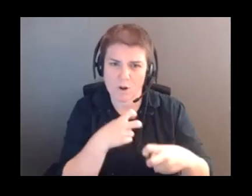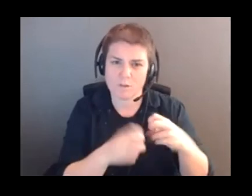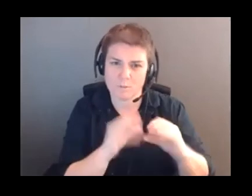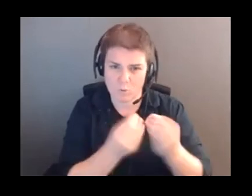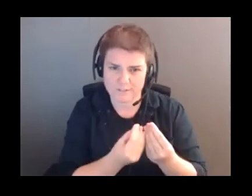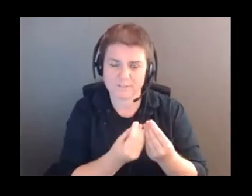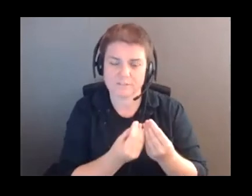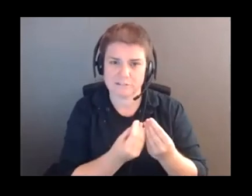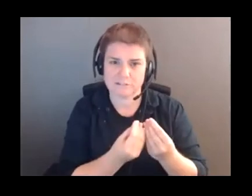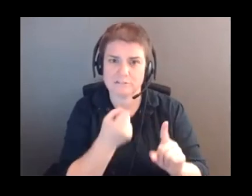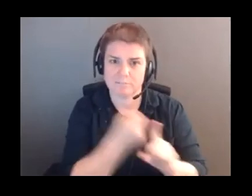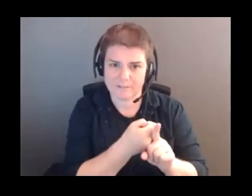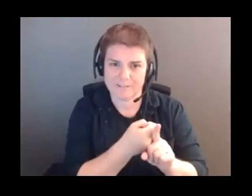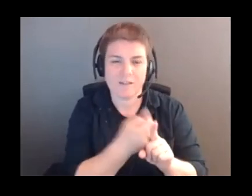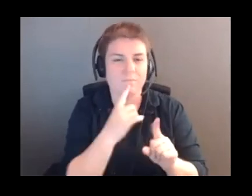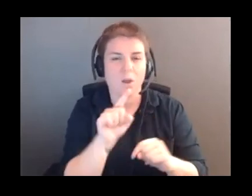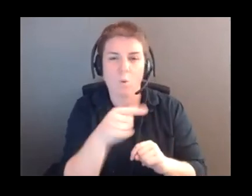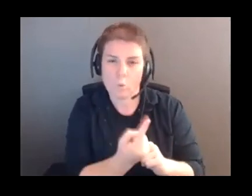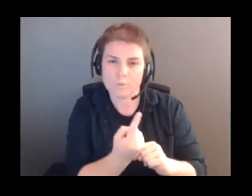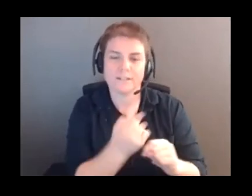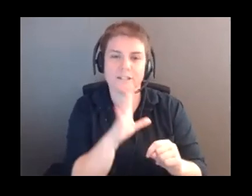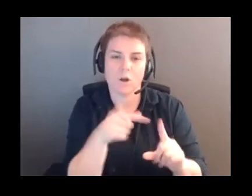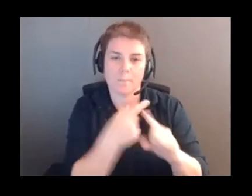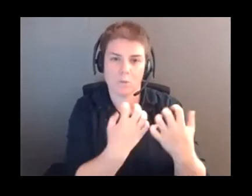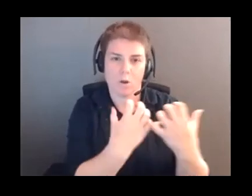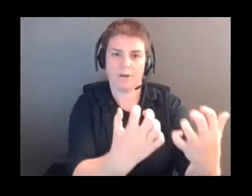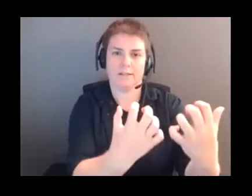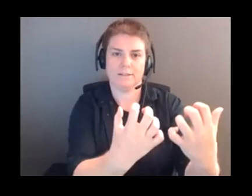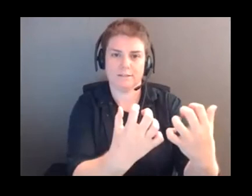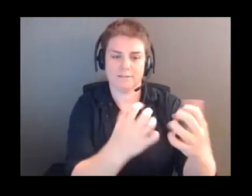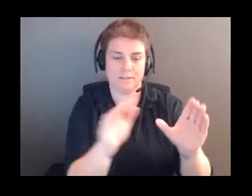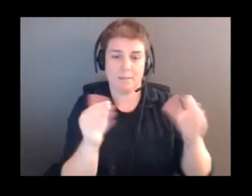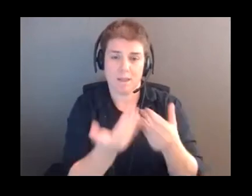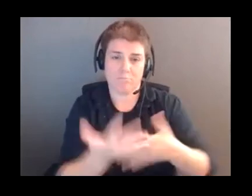fall into is they only consider their audience as the main focal point of their connection.